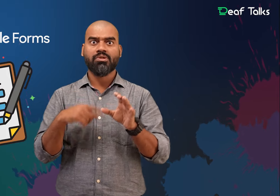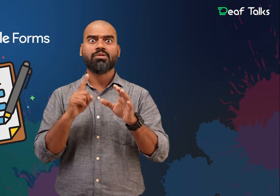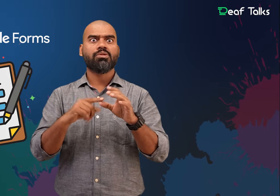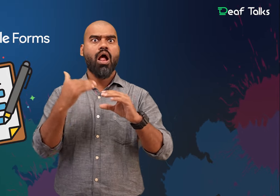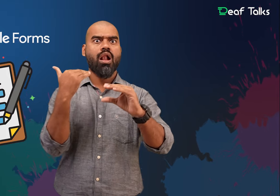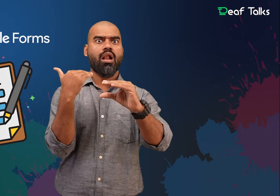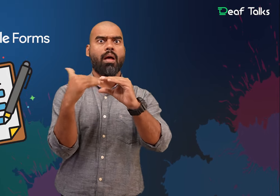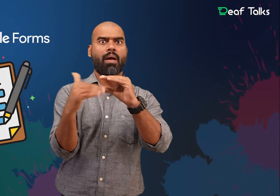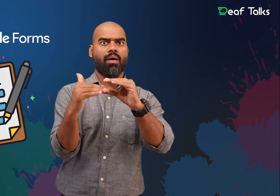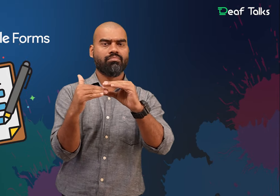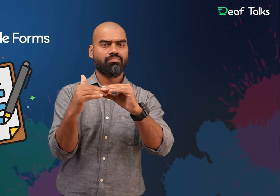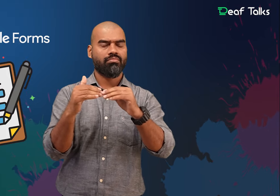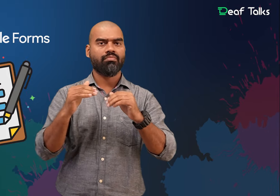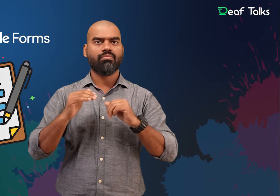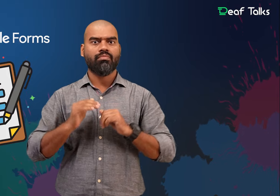Email ID